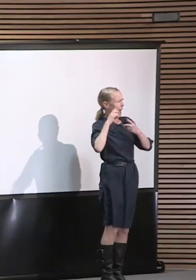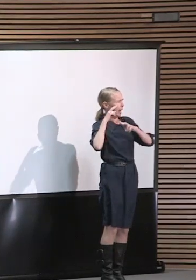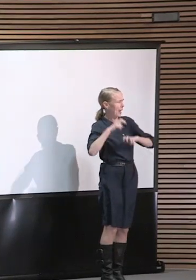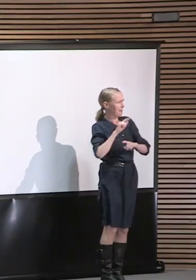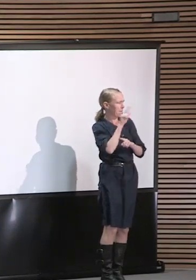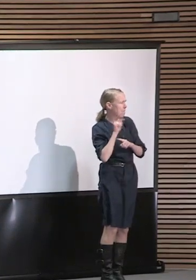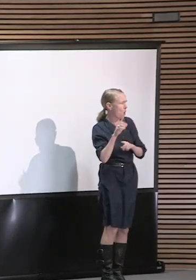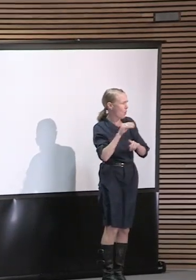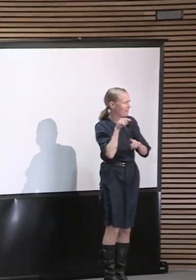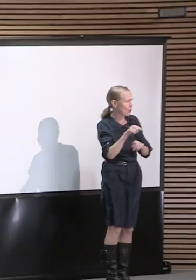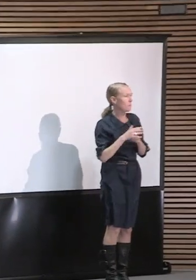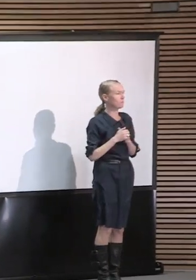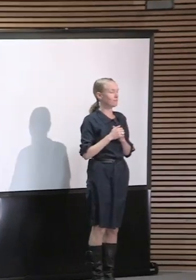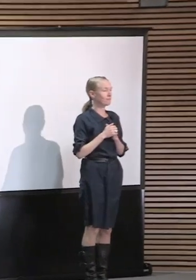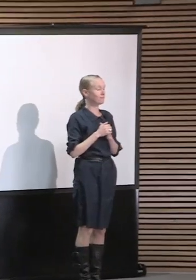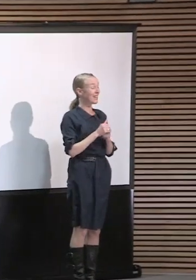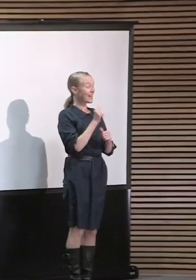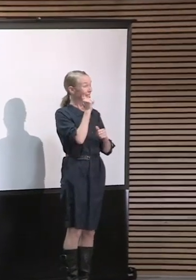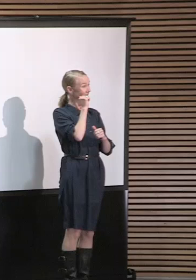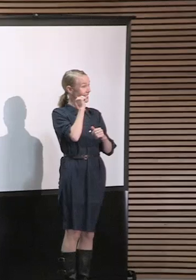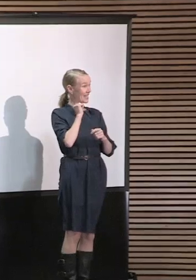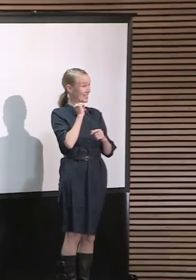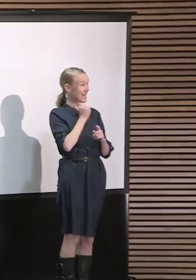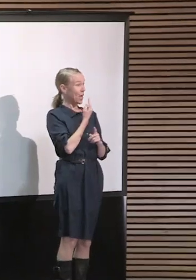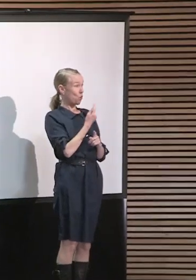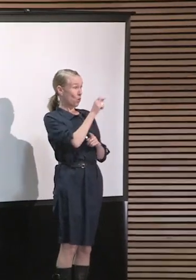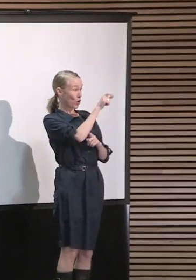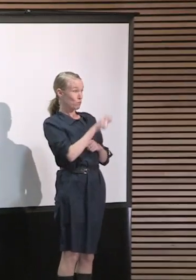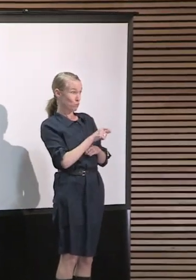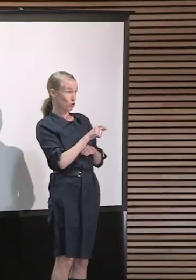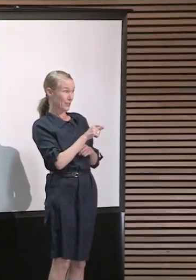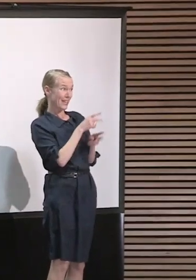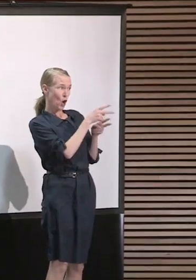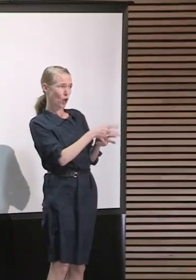of the new cases remains under investigation. This is in